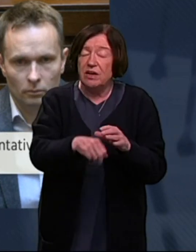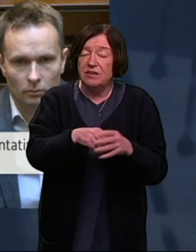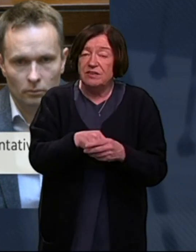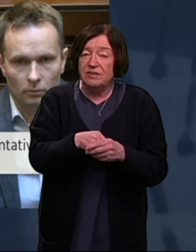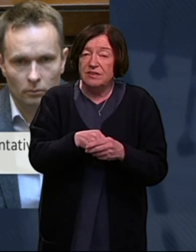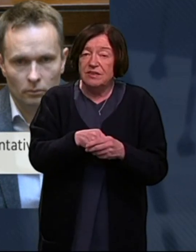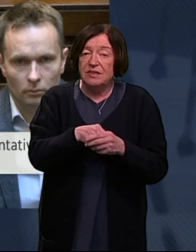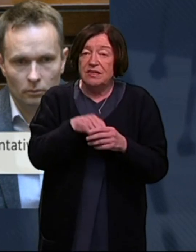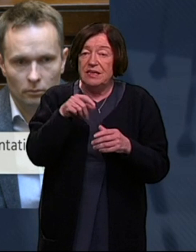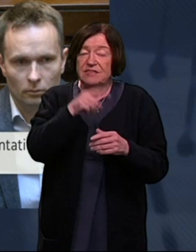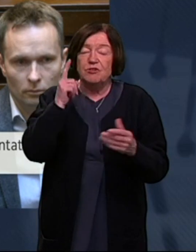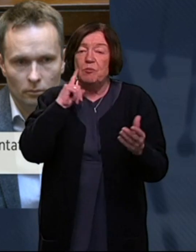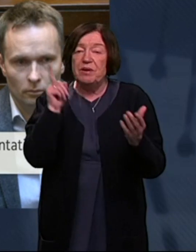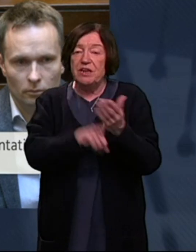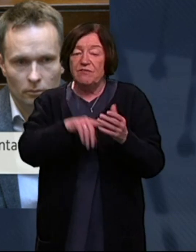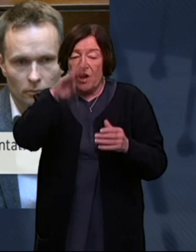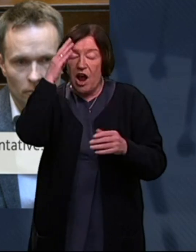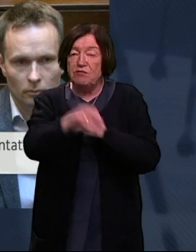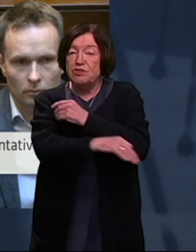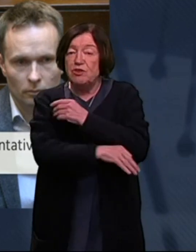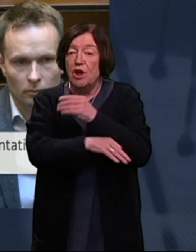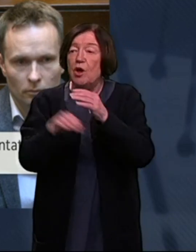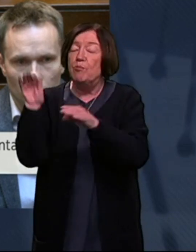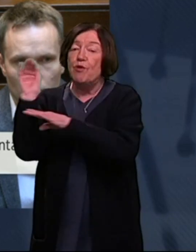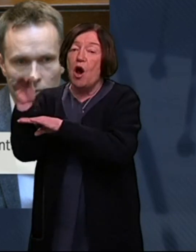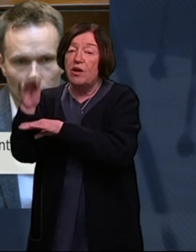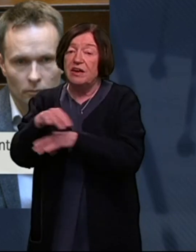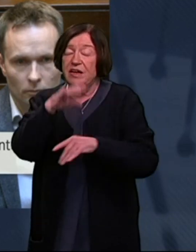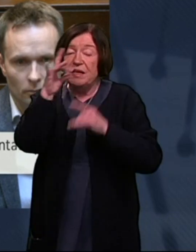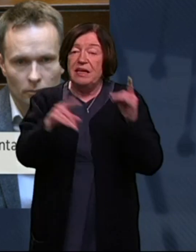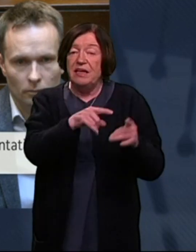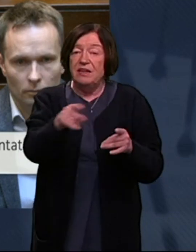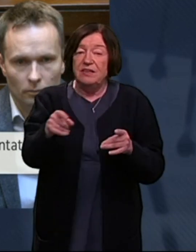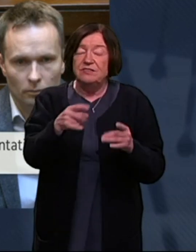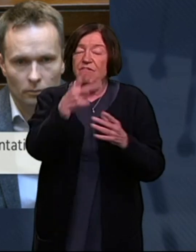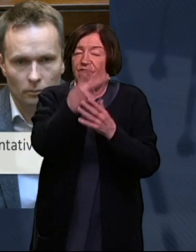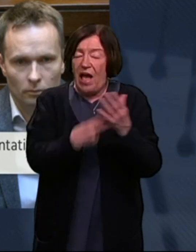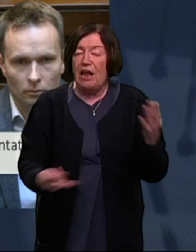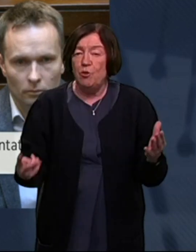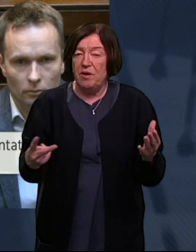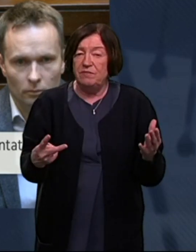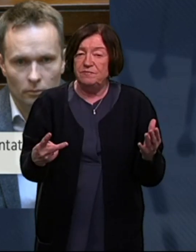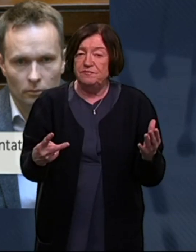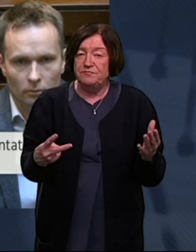It is the perception of Irish agriculture abroad that makes it so valuable.